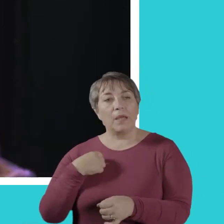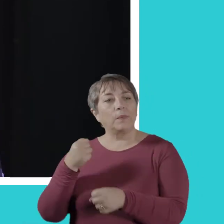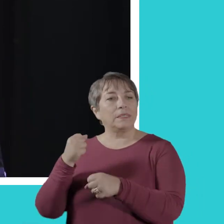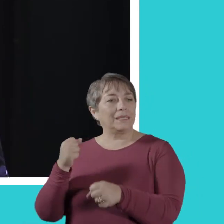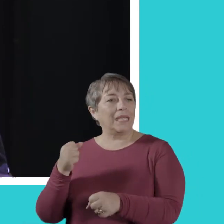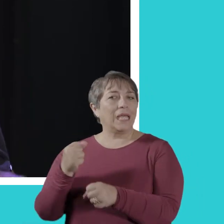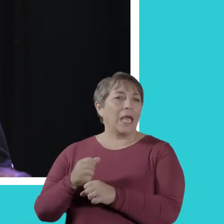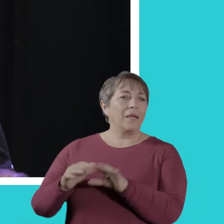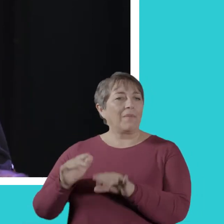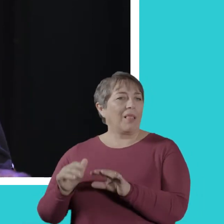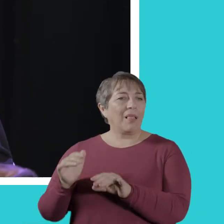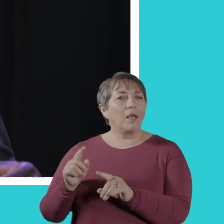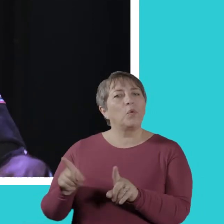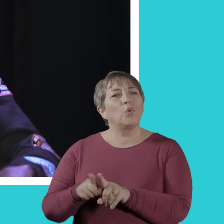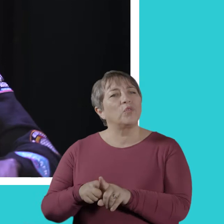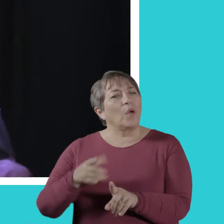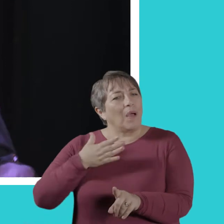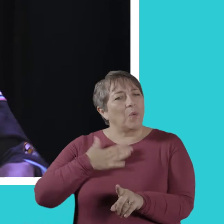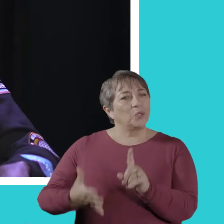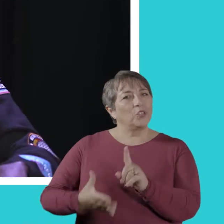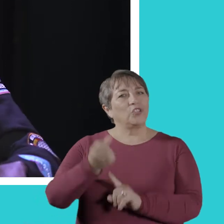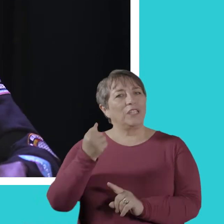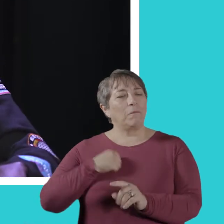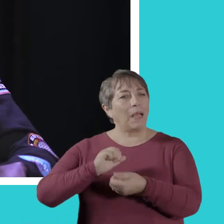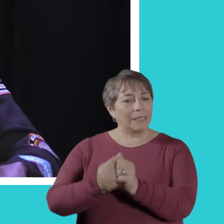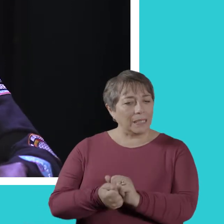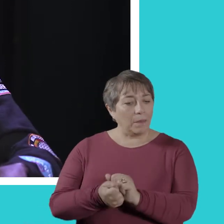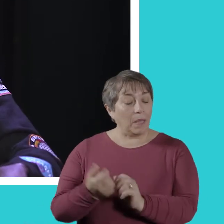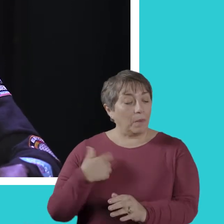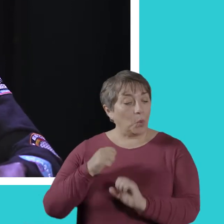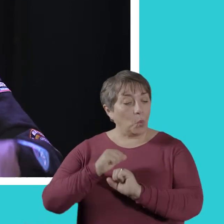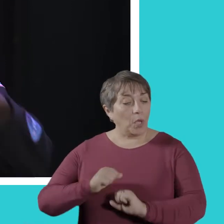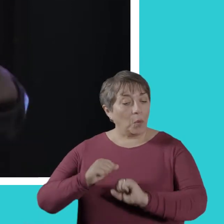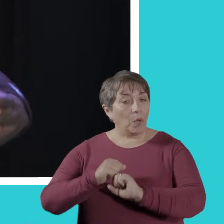my GCSEs right. So i'd be waiting for Mr come to help me and then when she's always with him